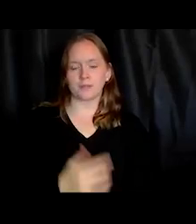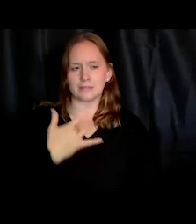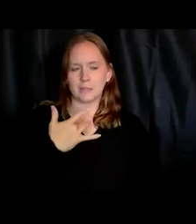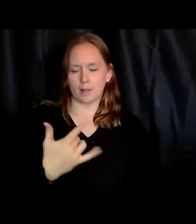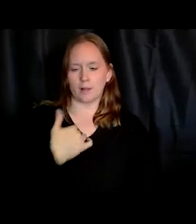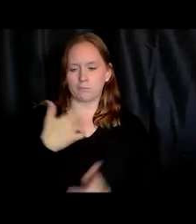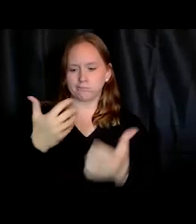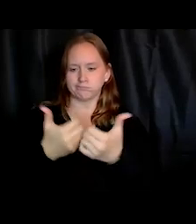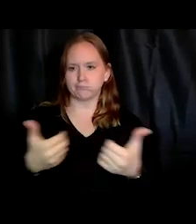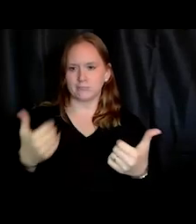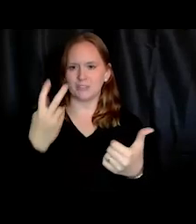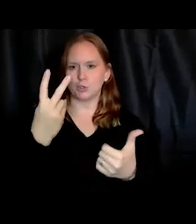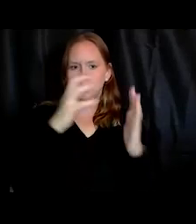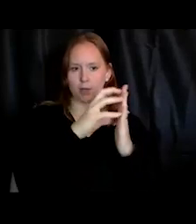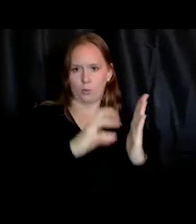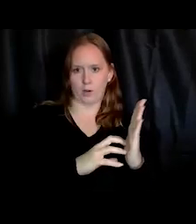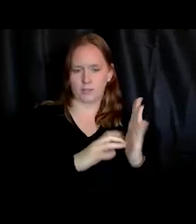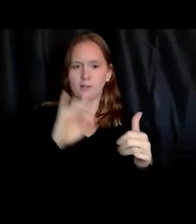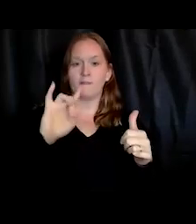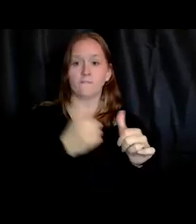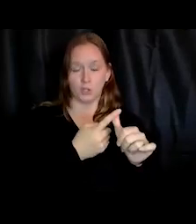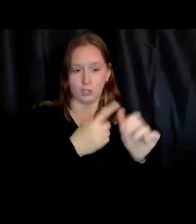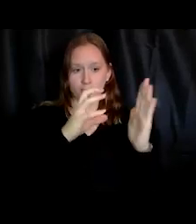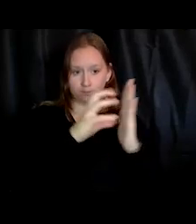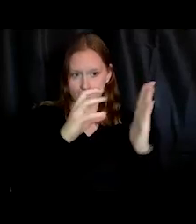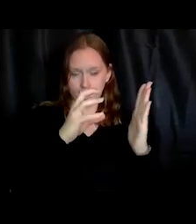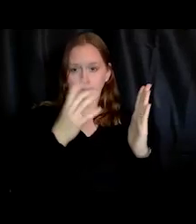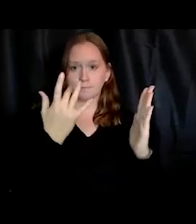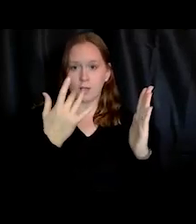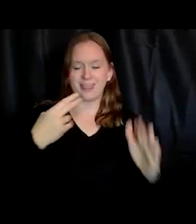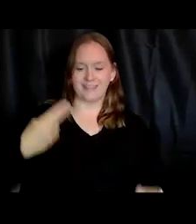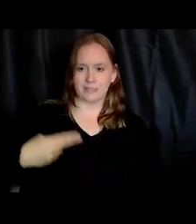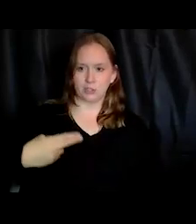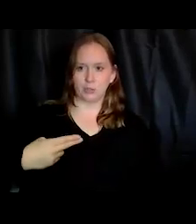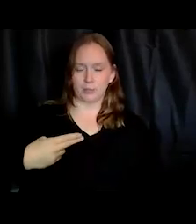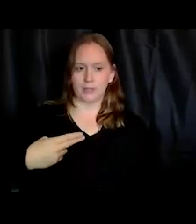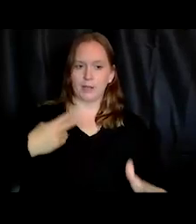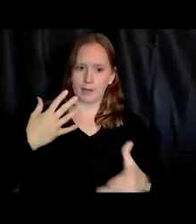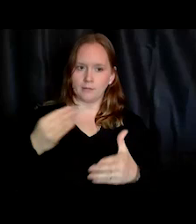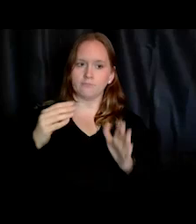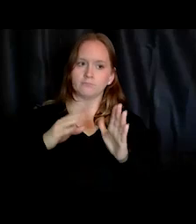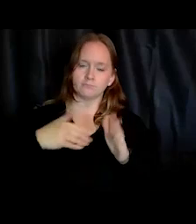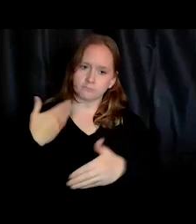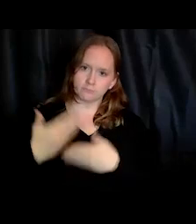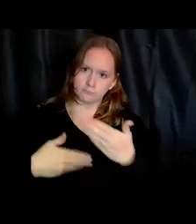The first is to lay out the history of the use and the progression of the use over time.